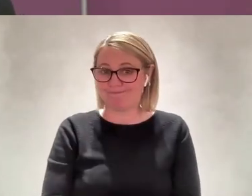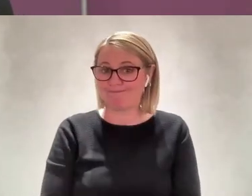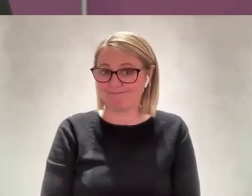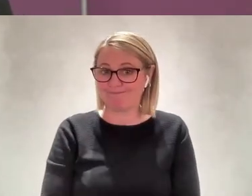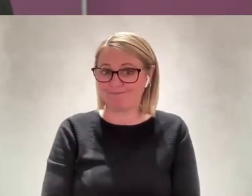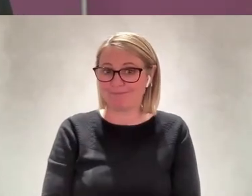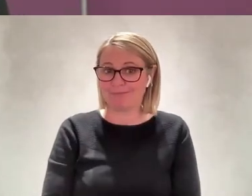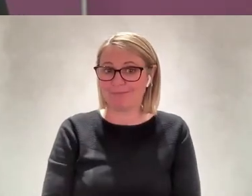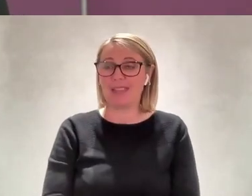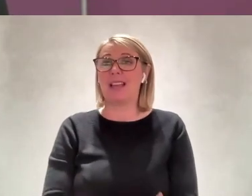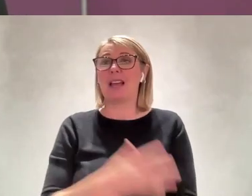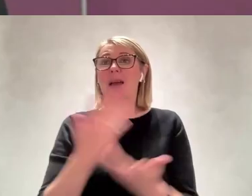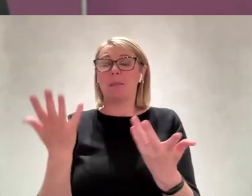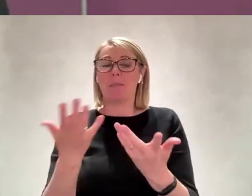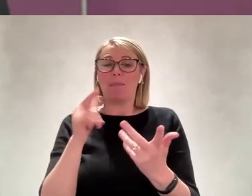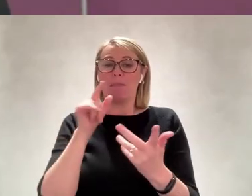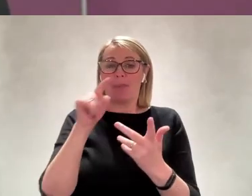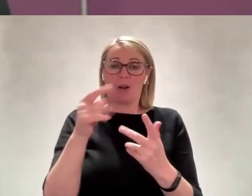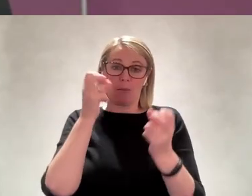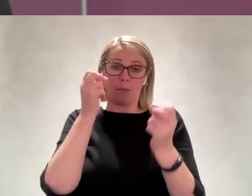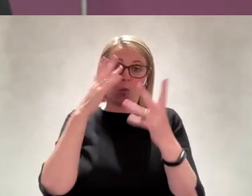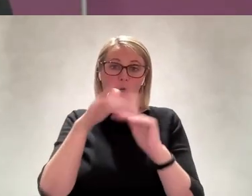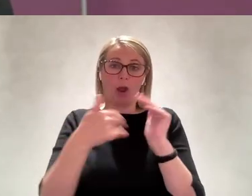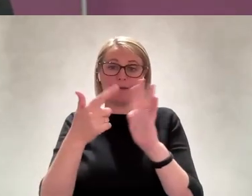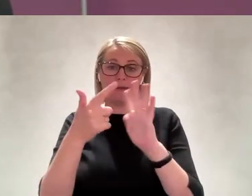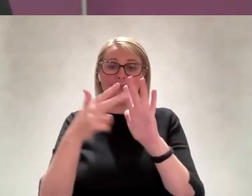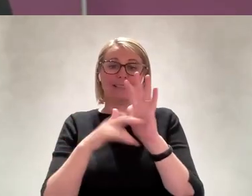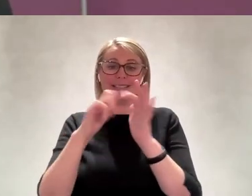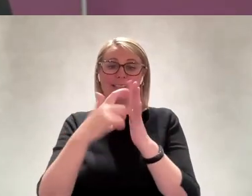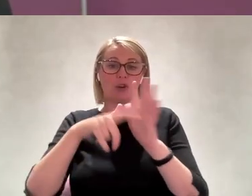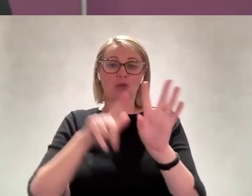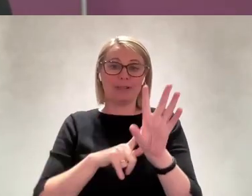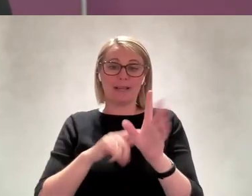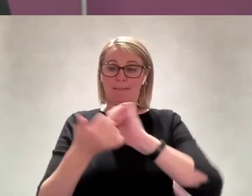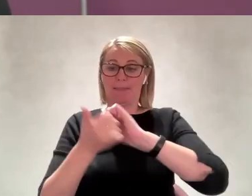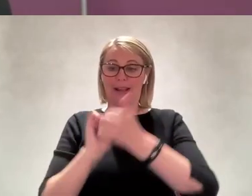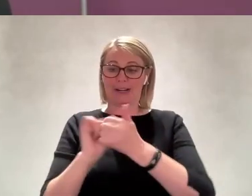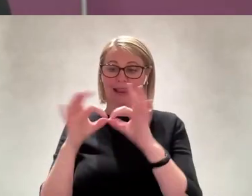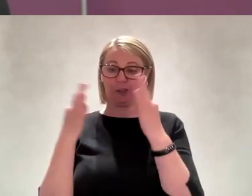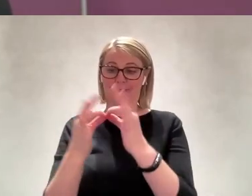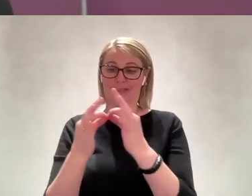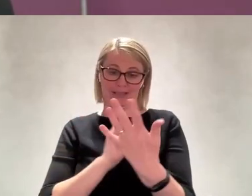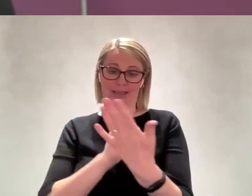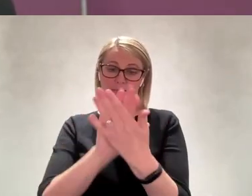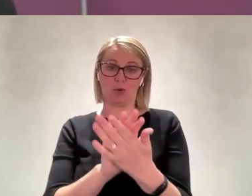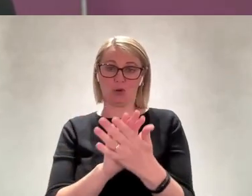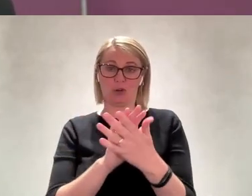But outside of that, I am aware of some of our integrity partner agencies who are actually putting their questions, their